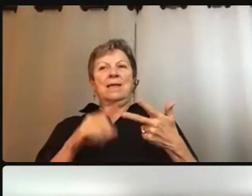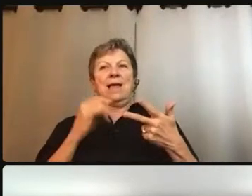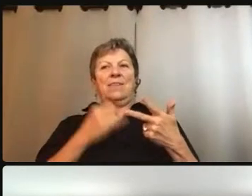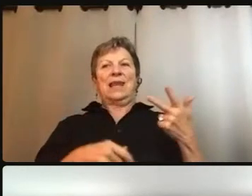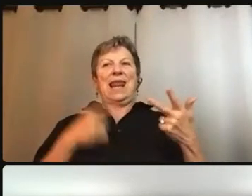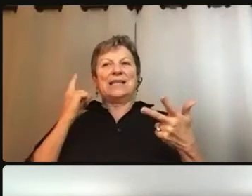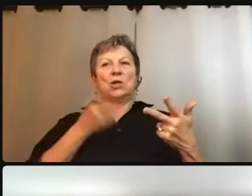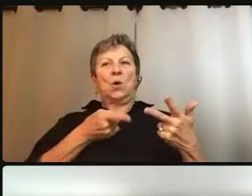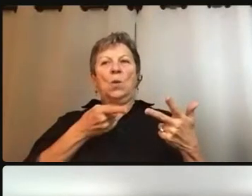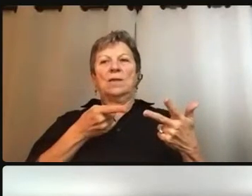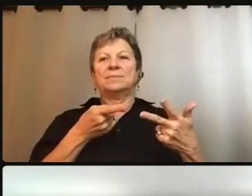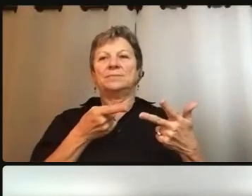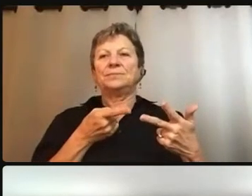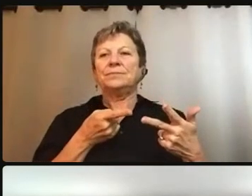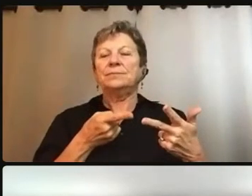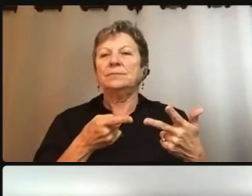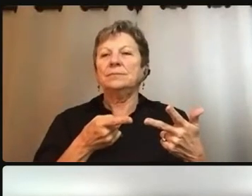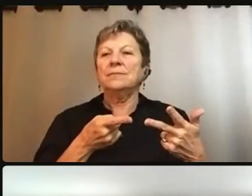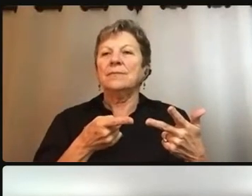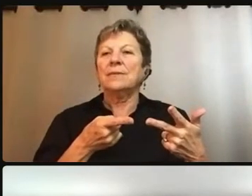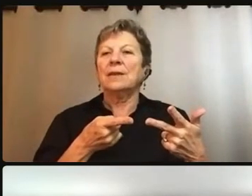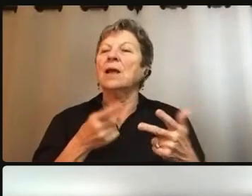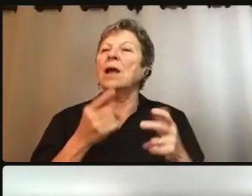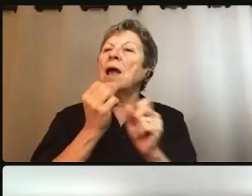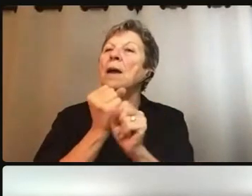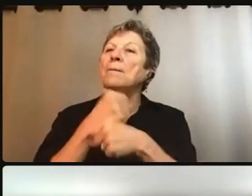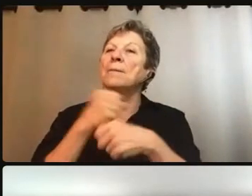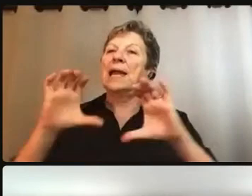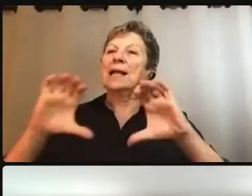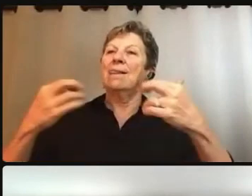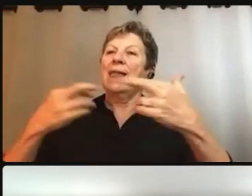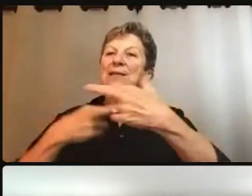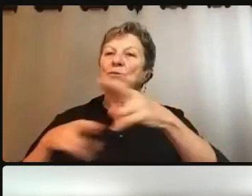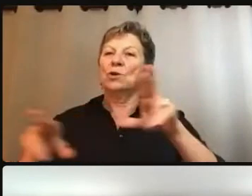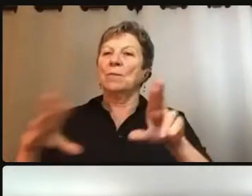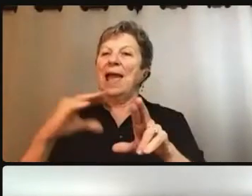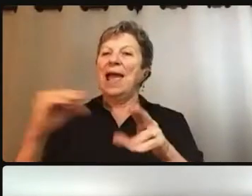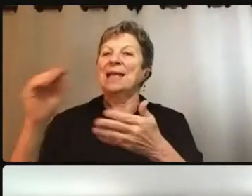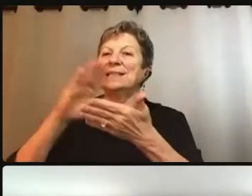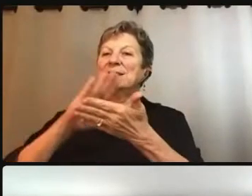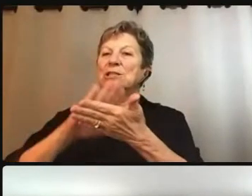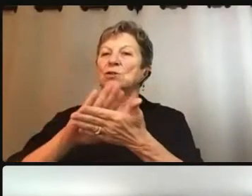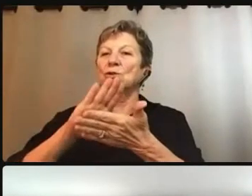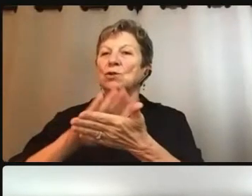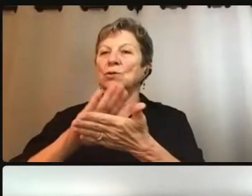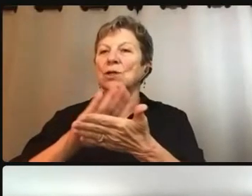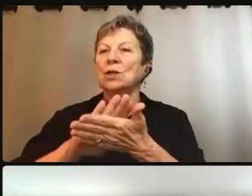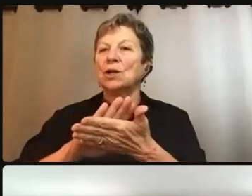HELP THE KIDS IMPROVE AND GET WHERE WE WANT THEM TO BE.